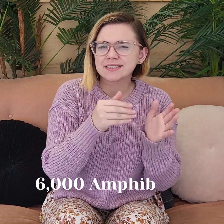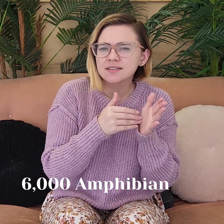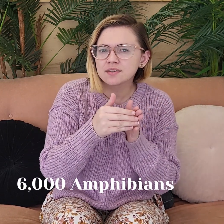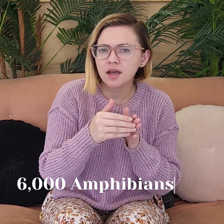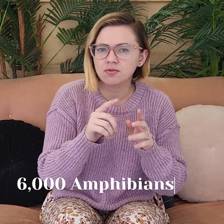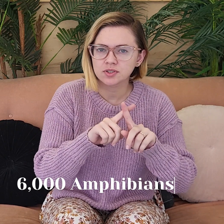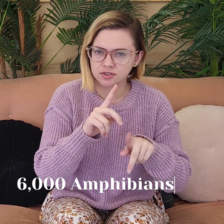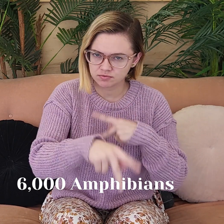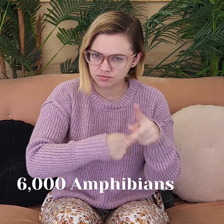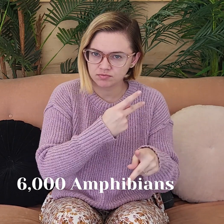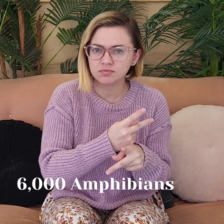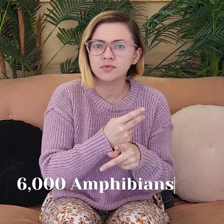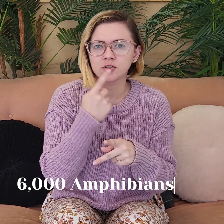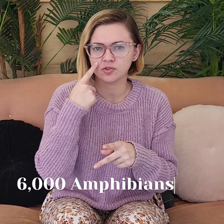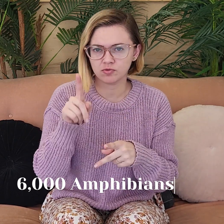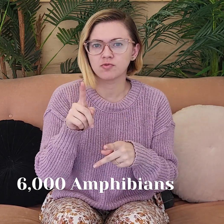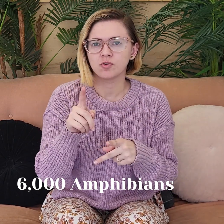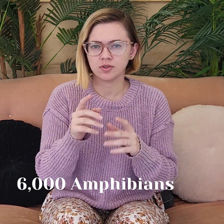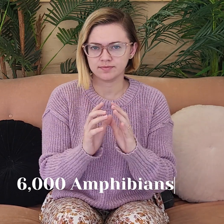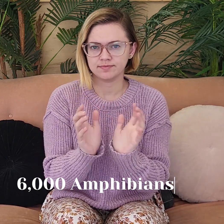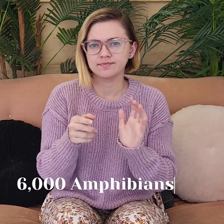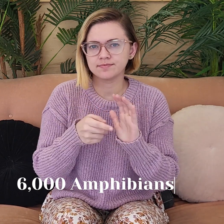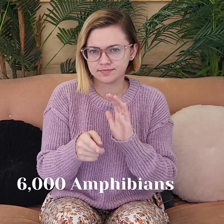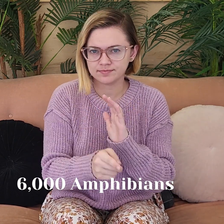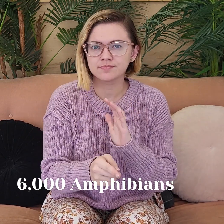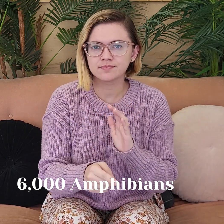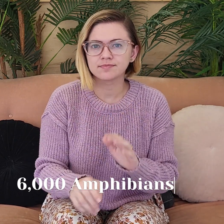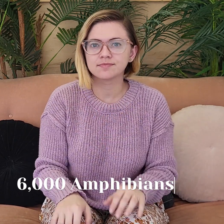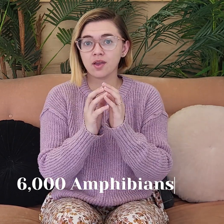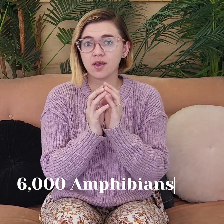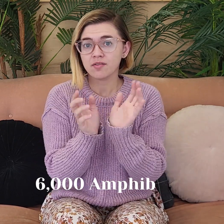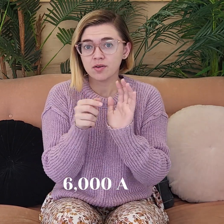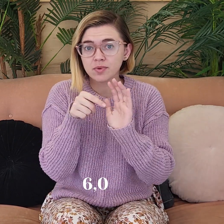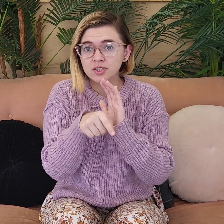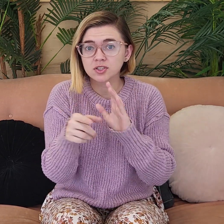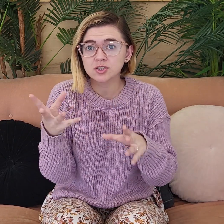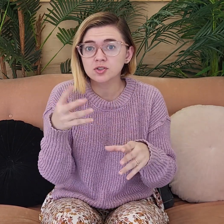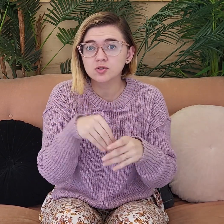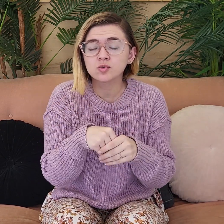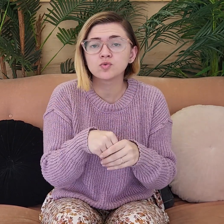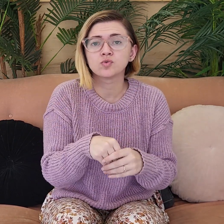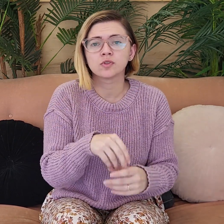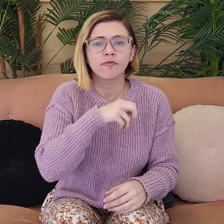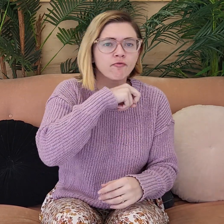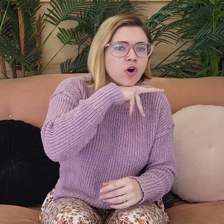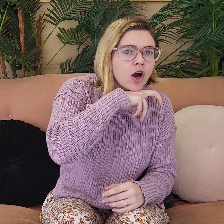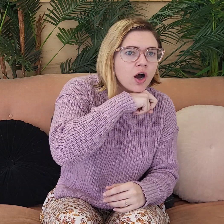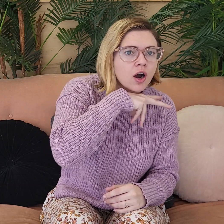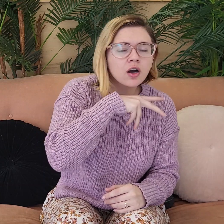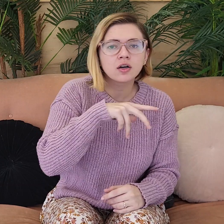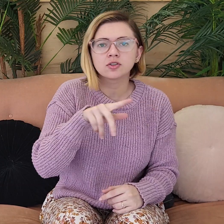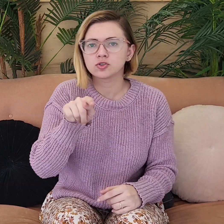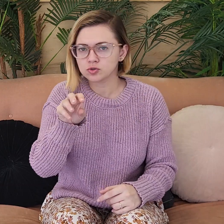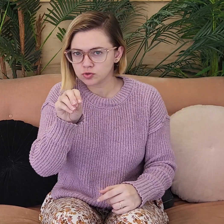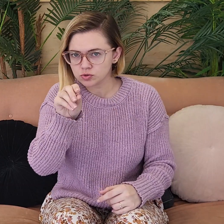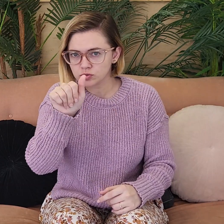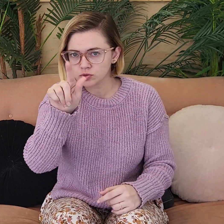we have about 6000 different species for amphibians. Amphibians include frogs and